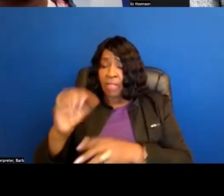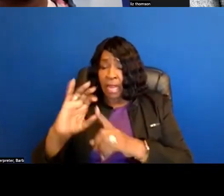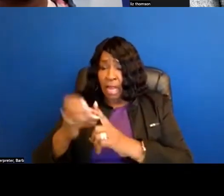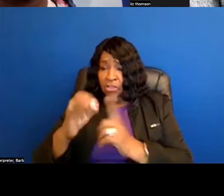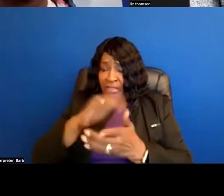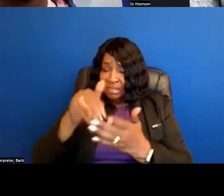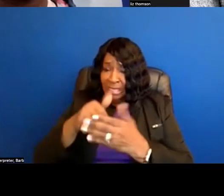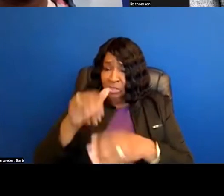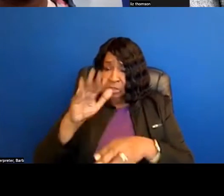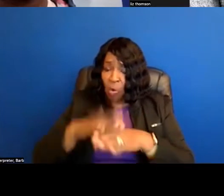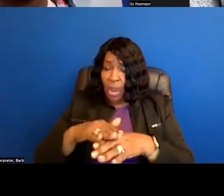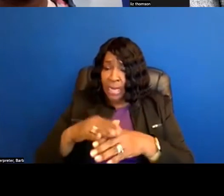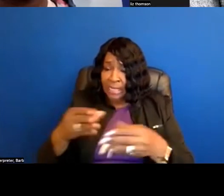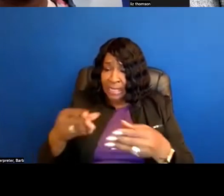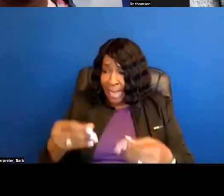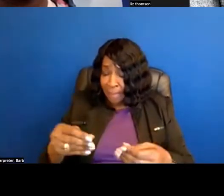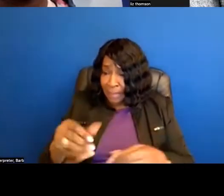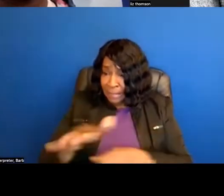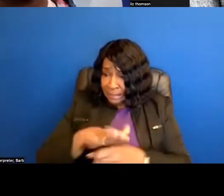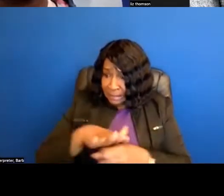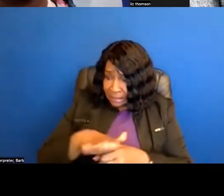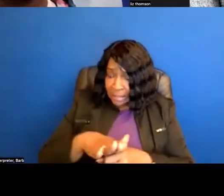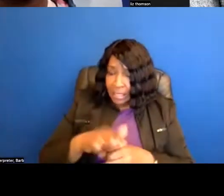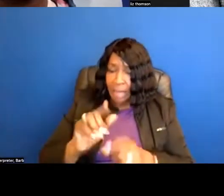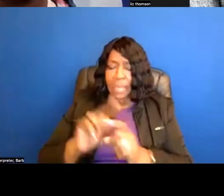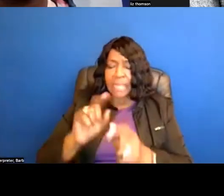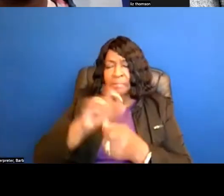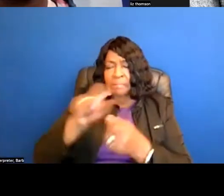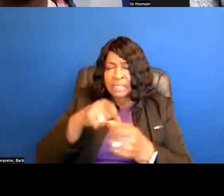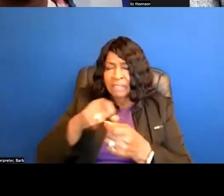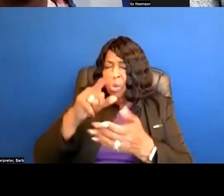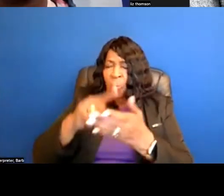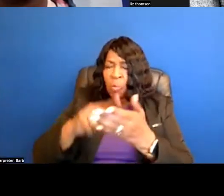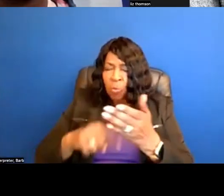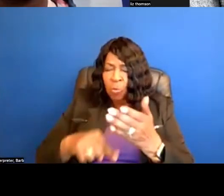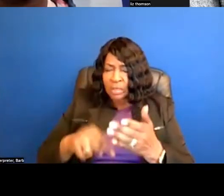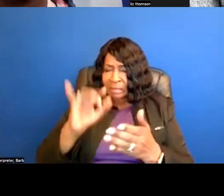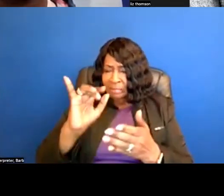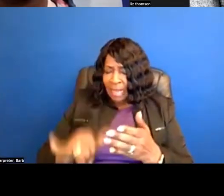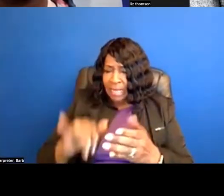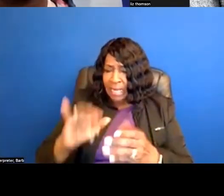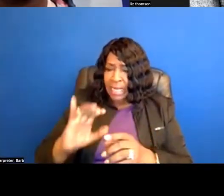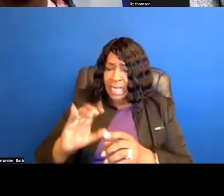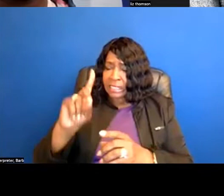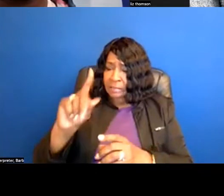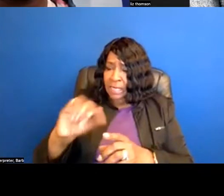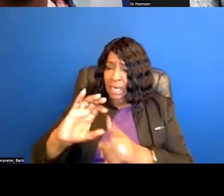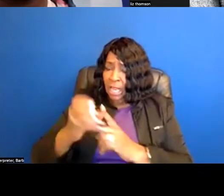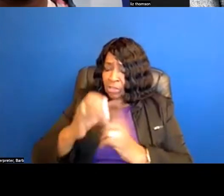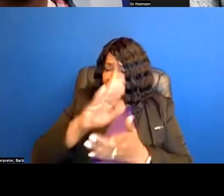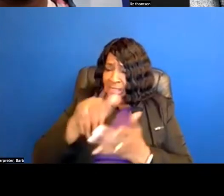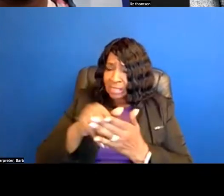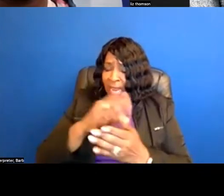but what specifically is a Disability Cultural Center. And specifically and most important to me